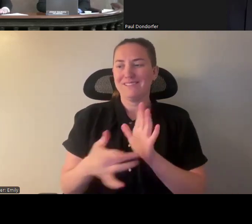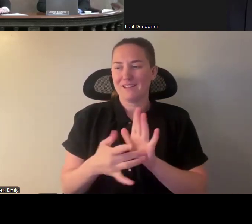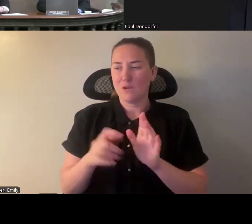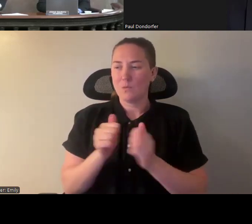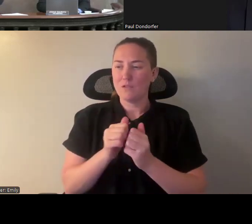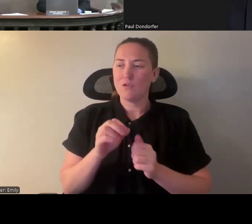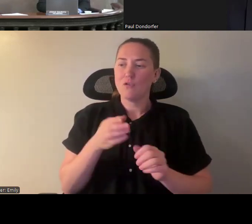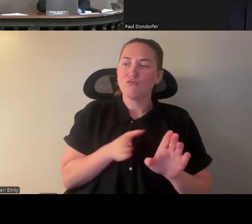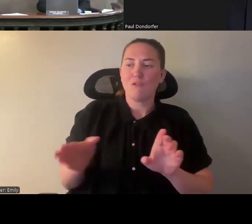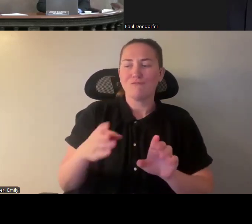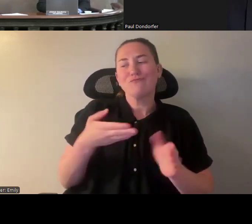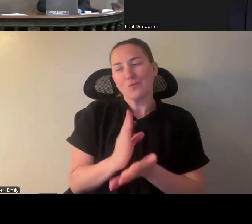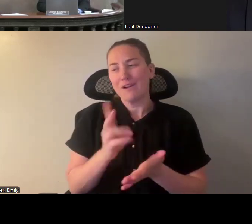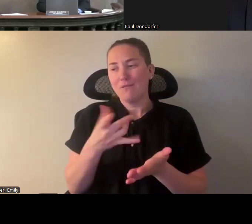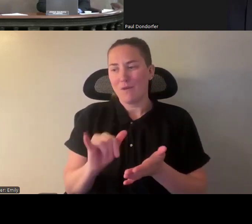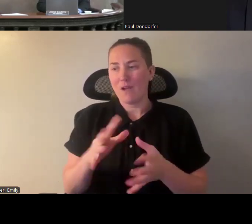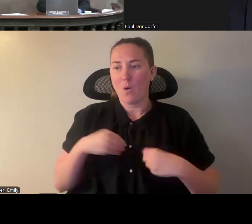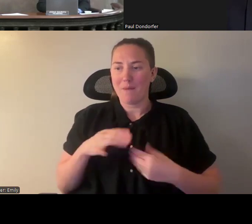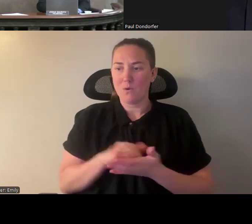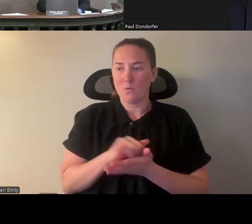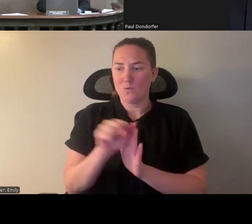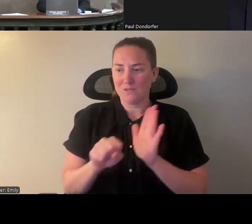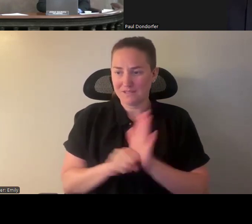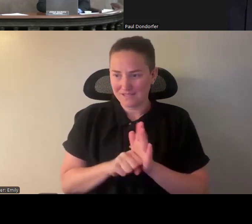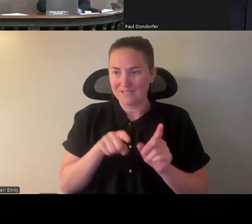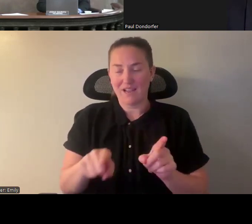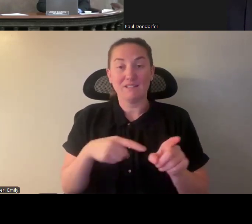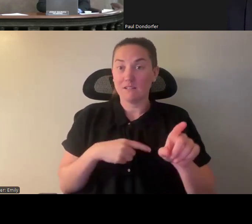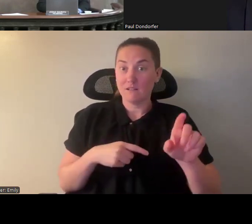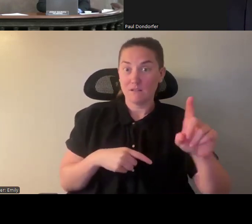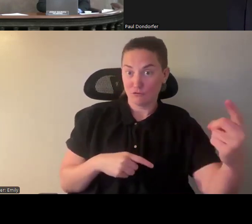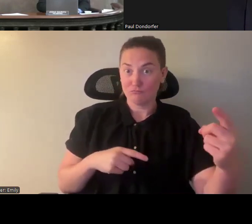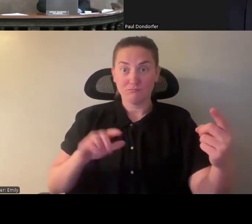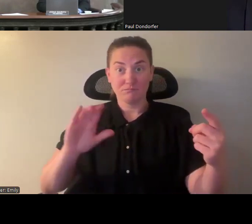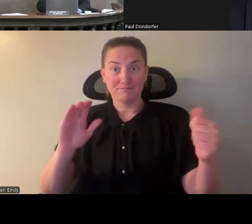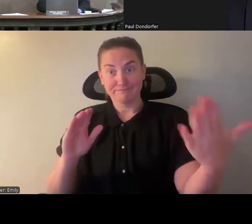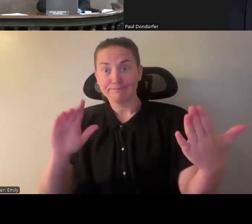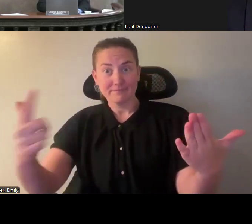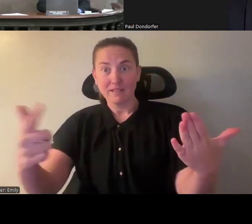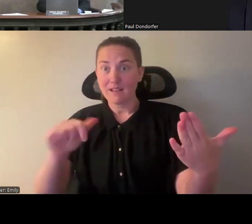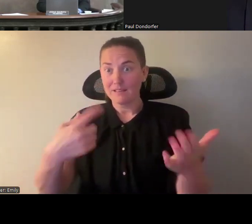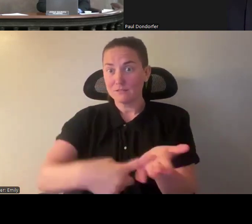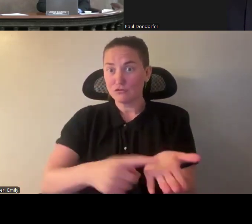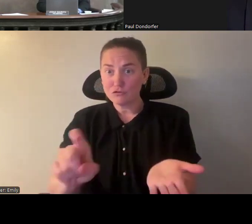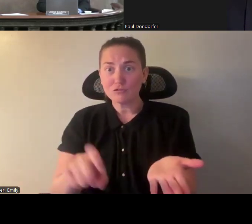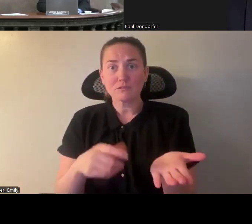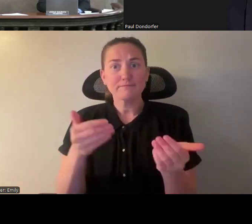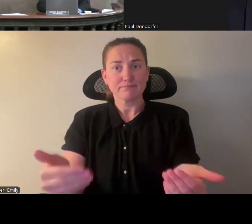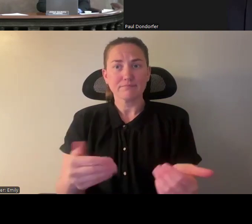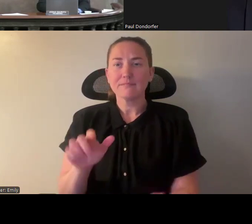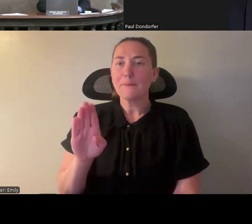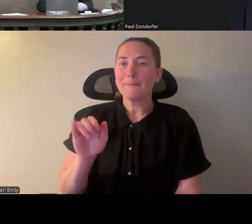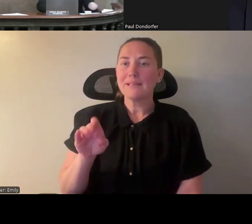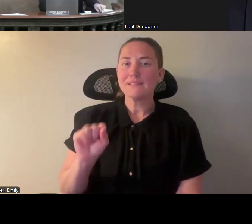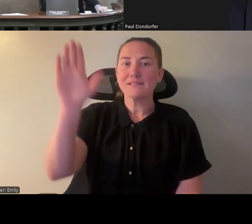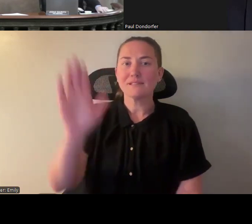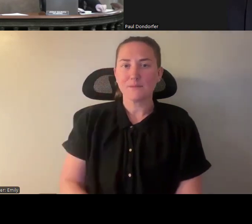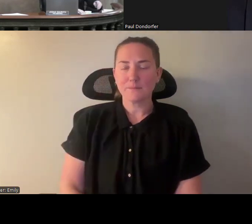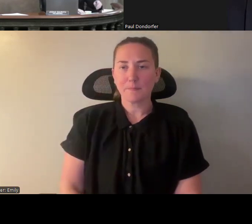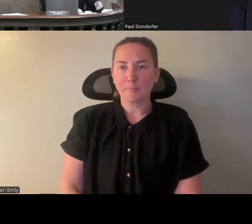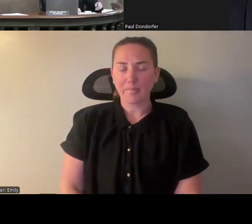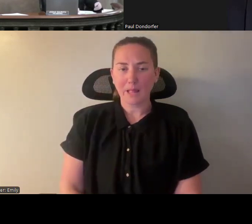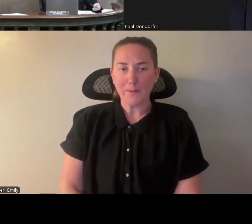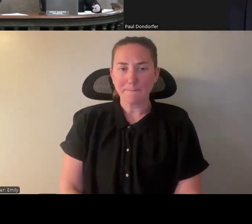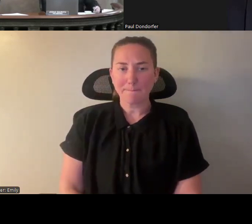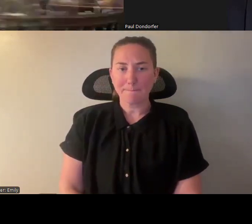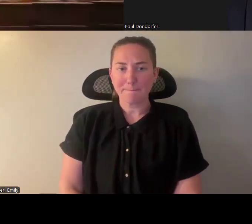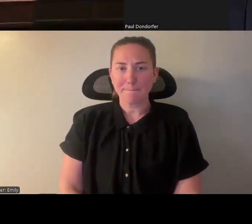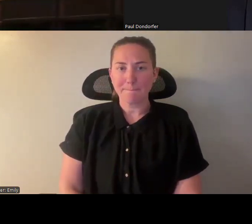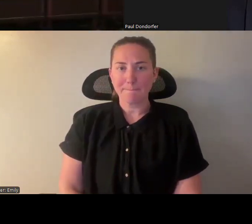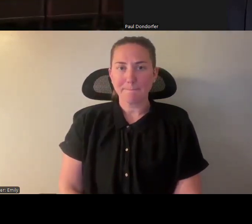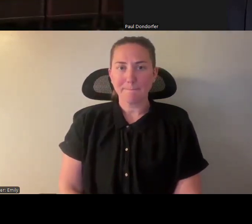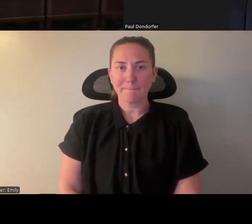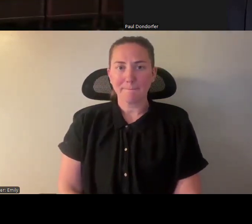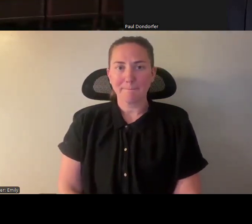Moved by legislator long seconded by legislator Mafuchi Is there any discussion Legislator Baines